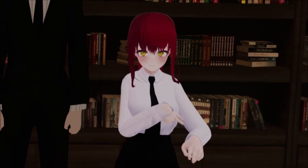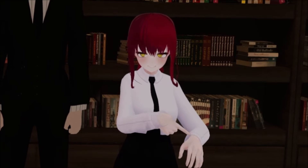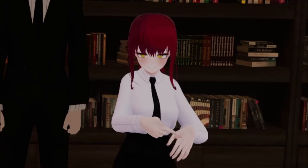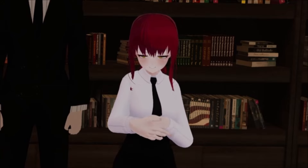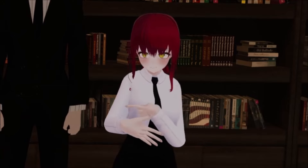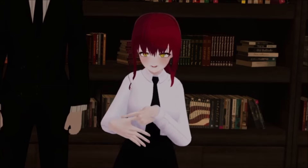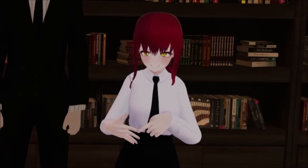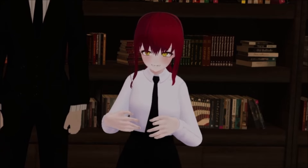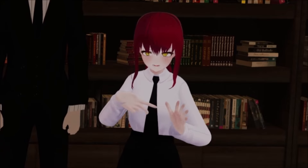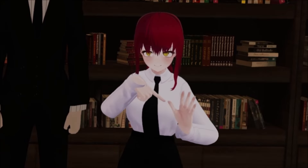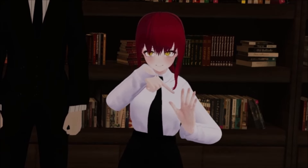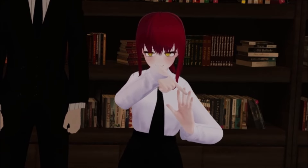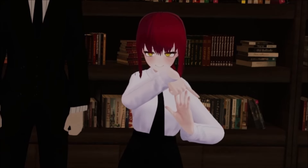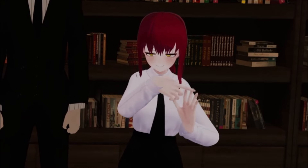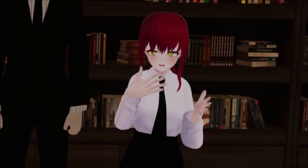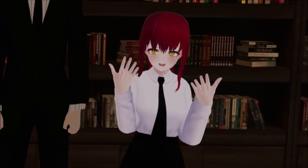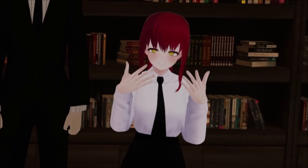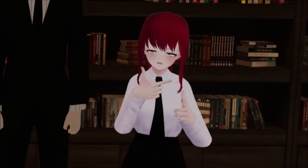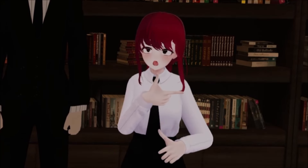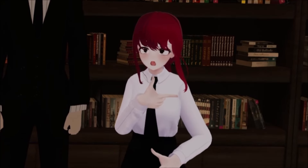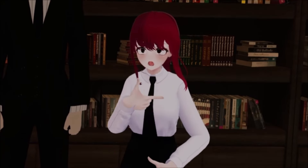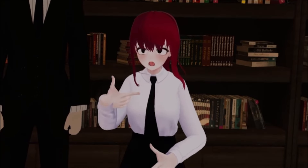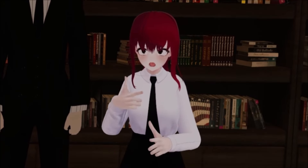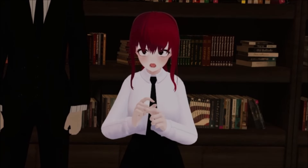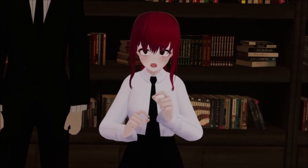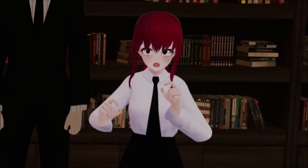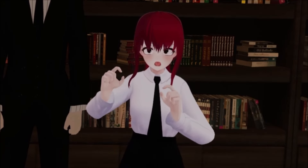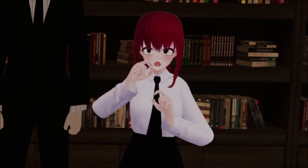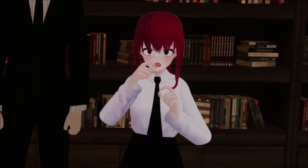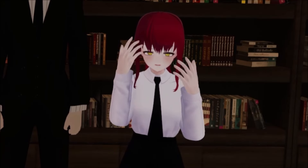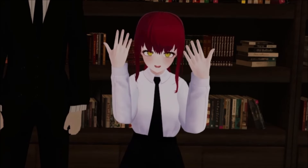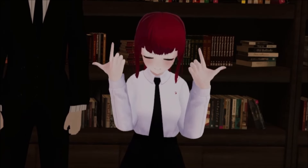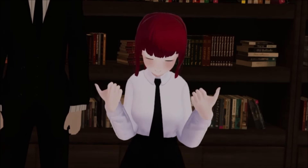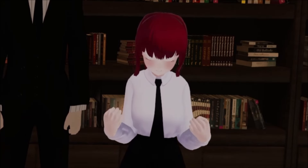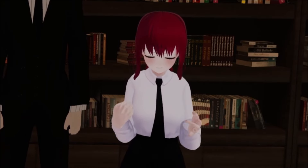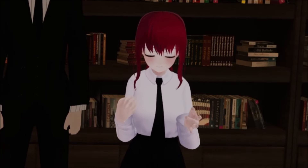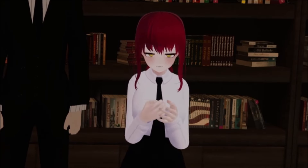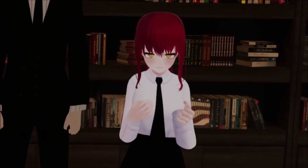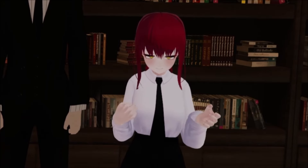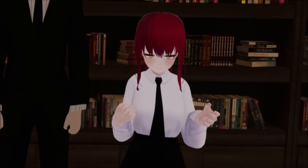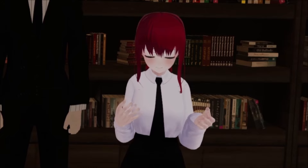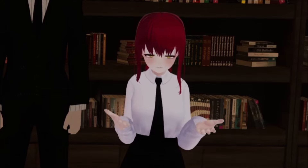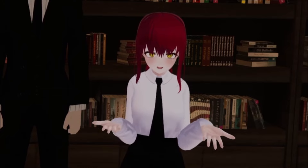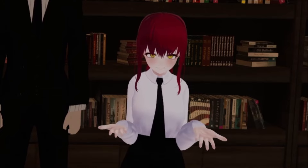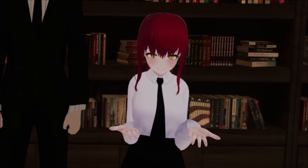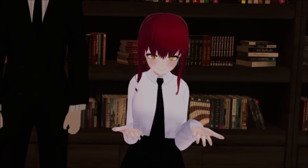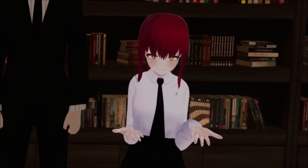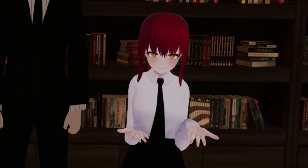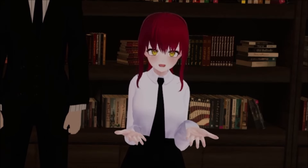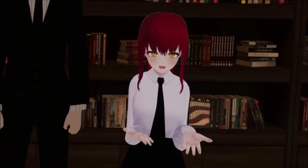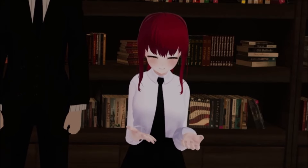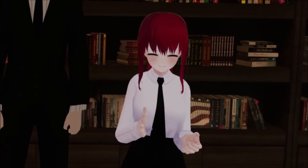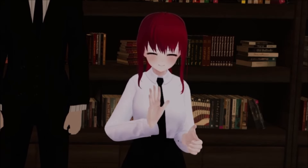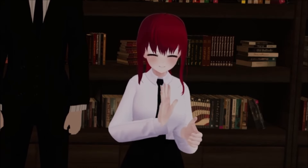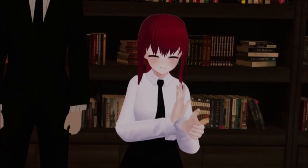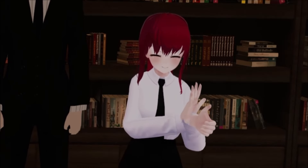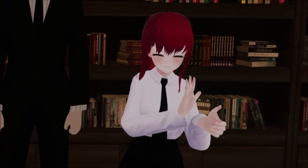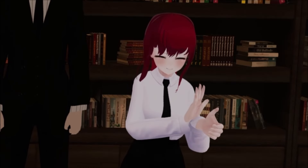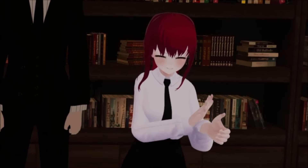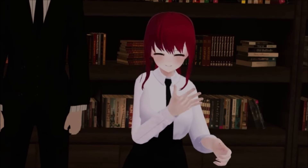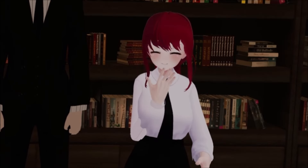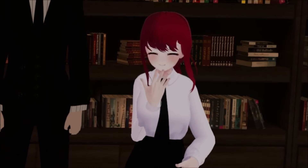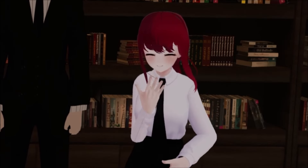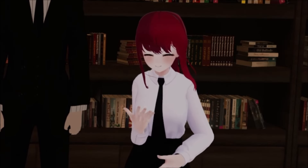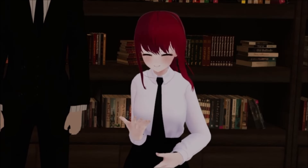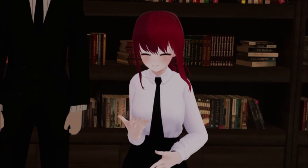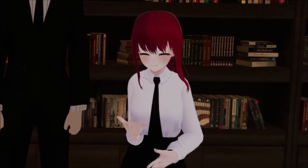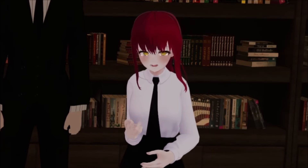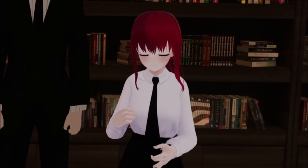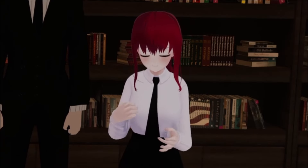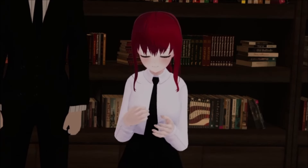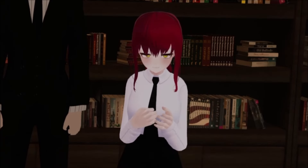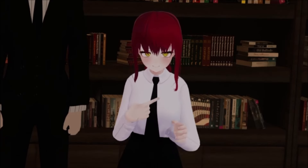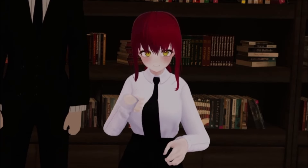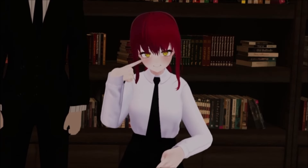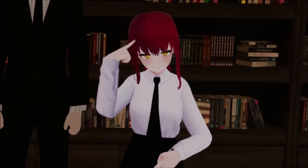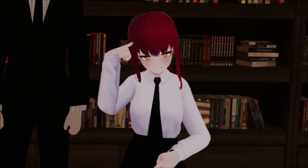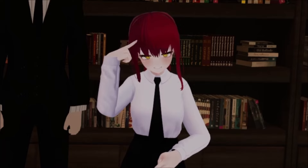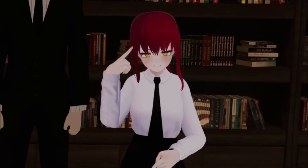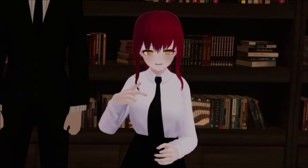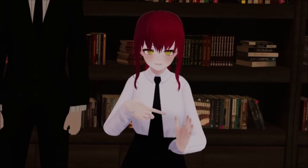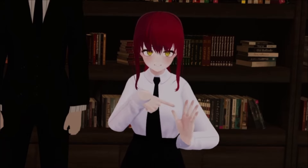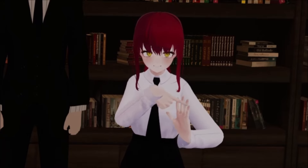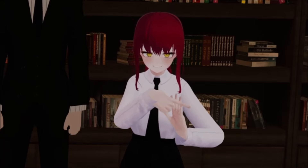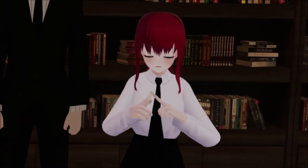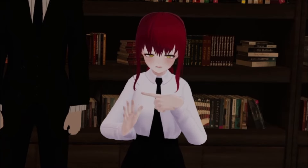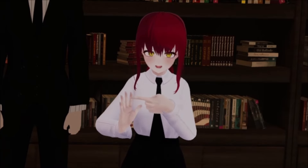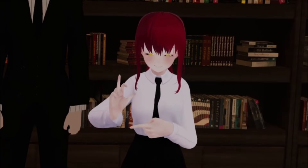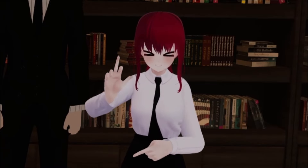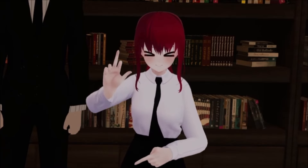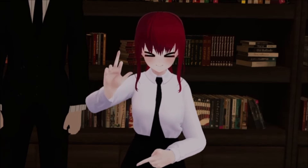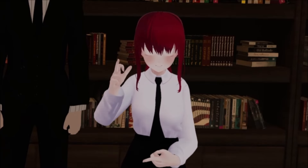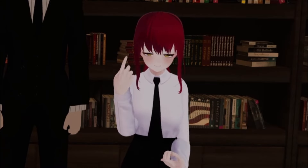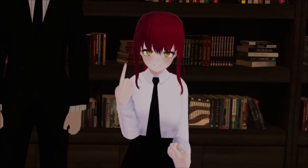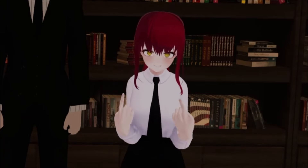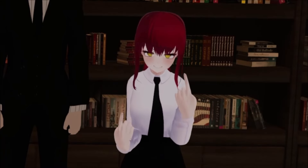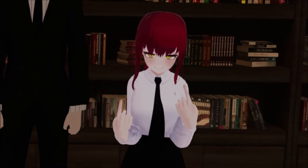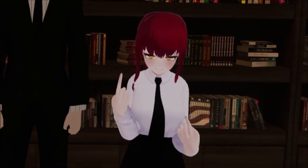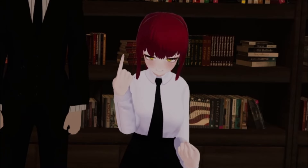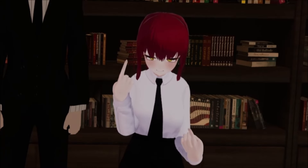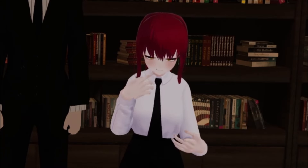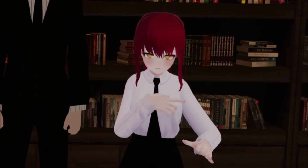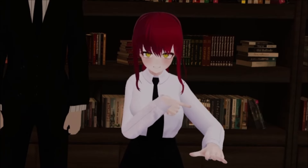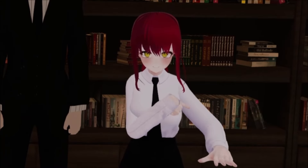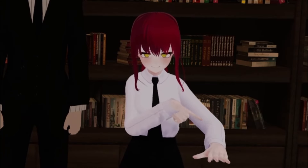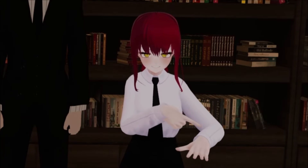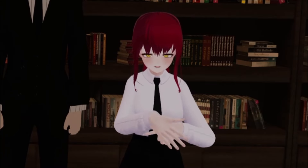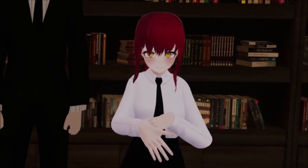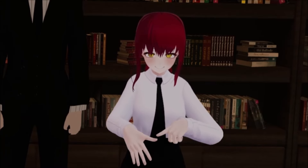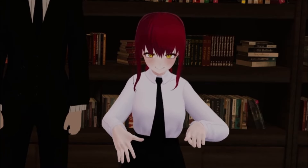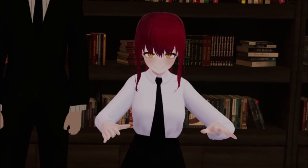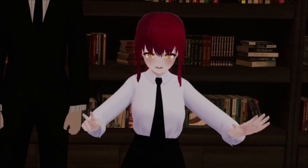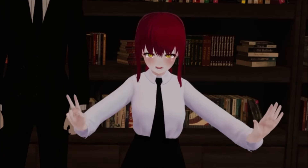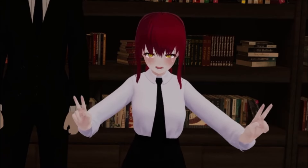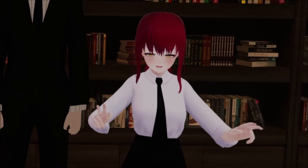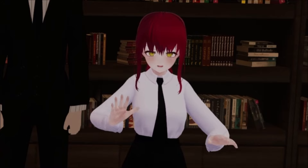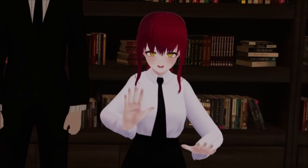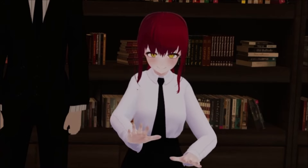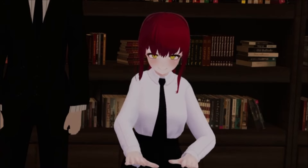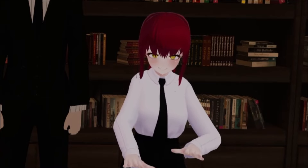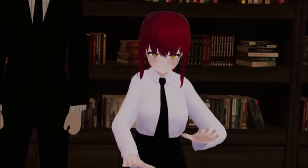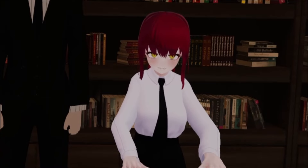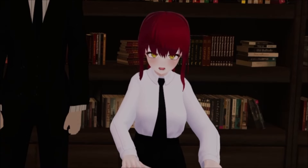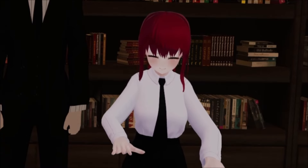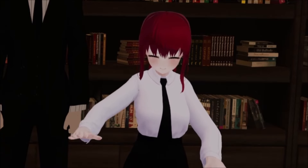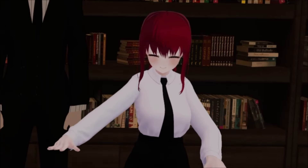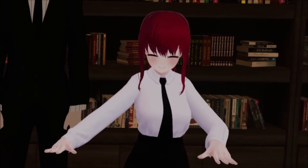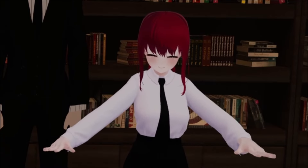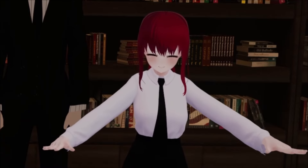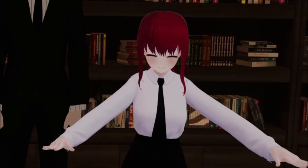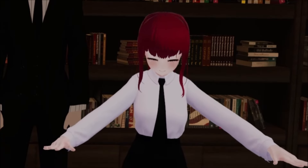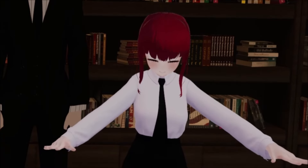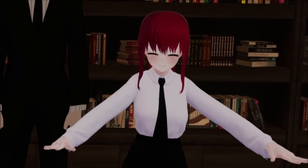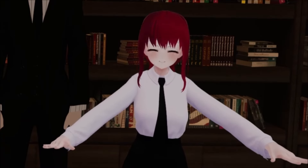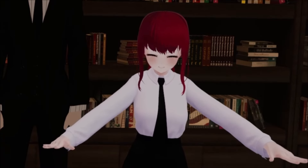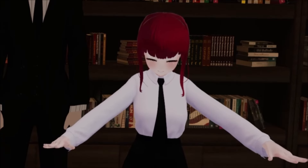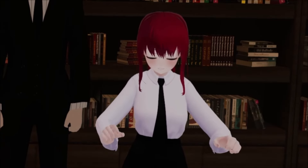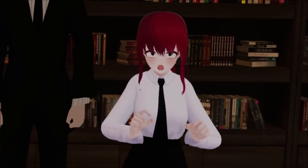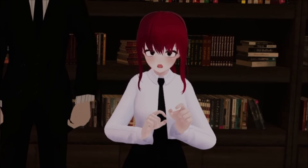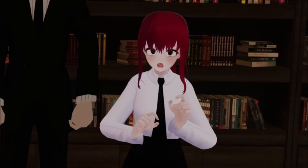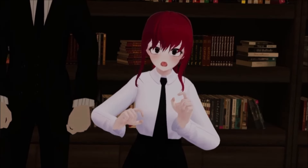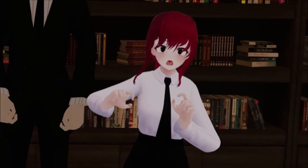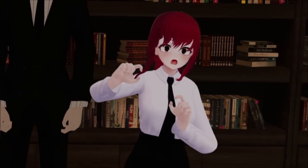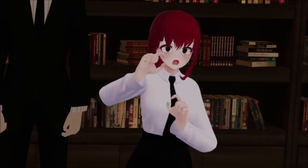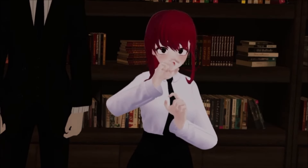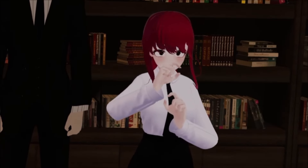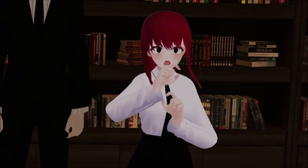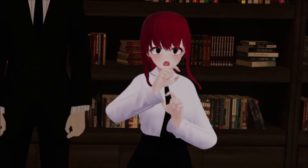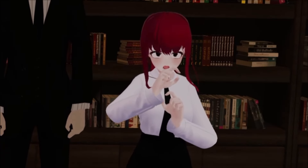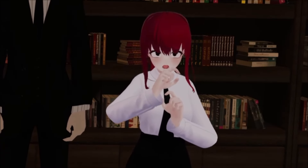(Korean Sign Language) More fingers will help your job efficiently, so 4 arms would be better than 12 fingers